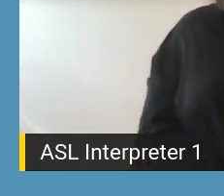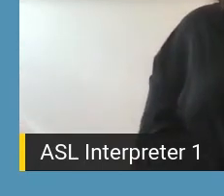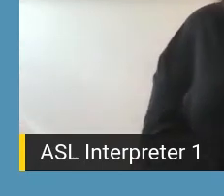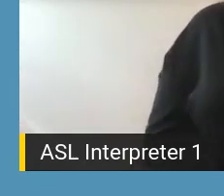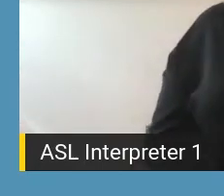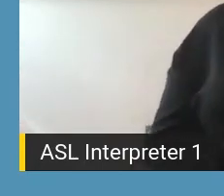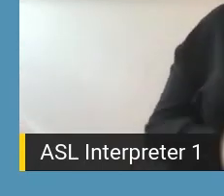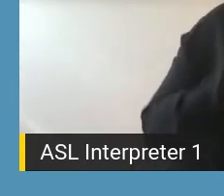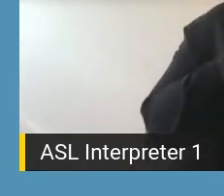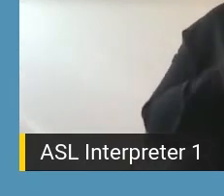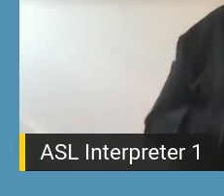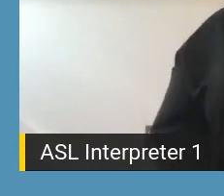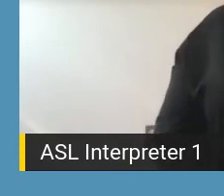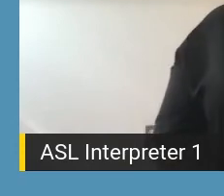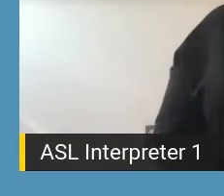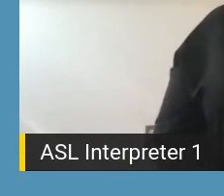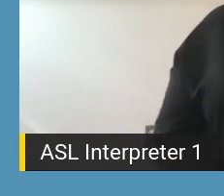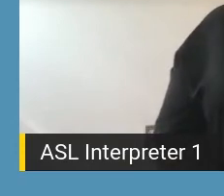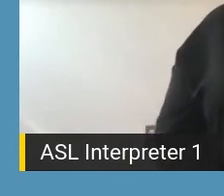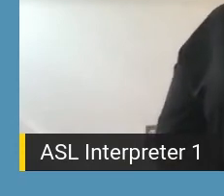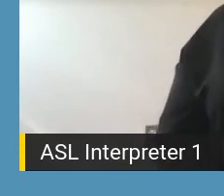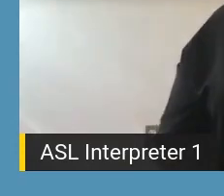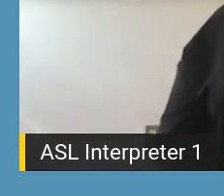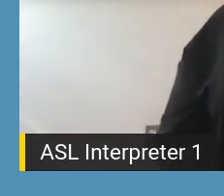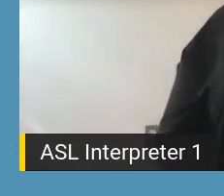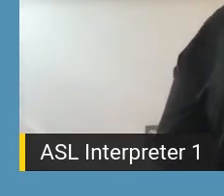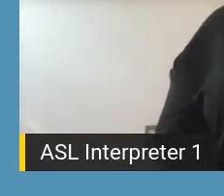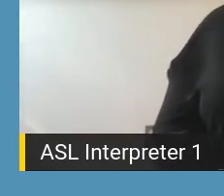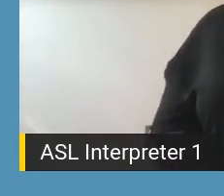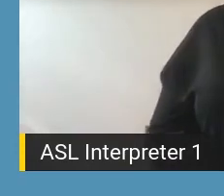with that if you are walking and talking, if you are mobile and then when I do in editing